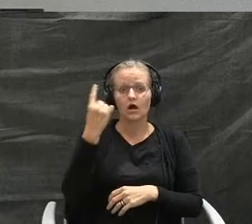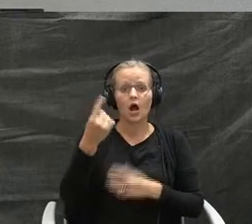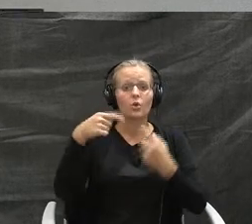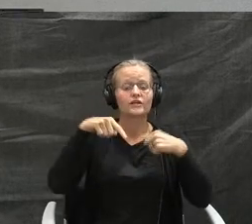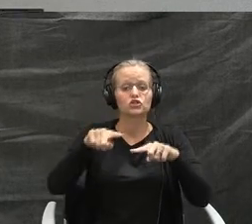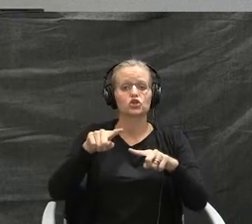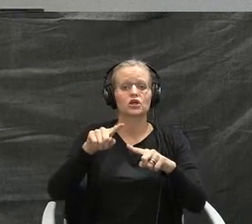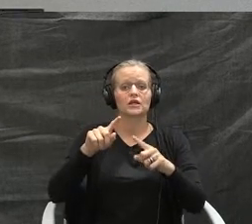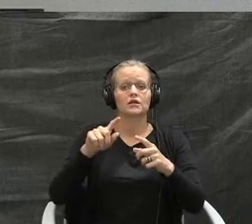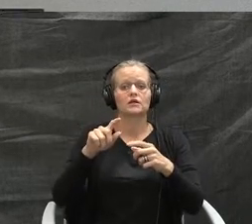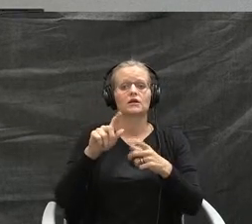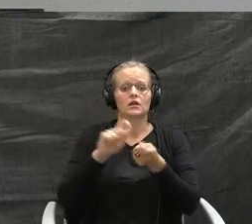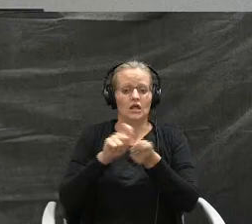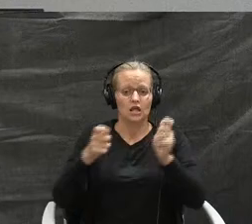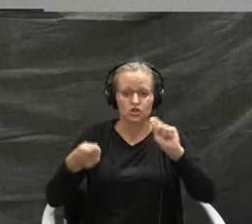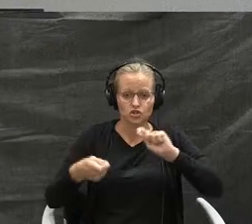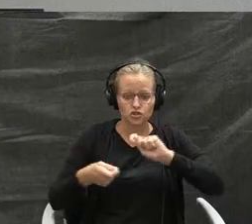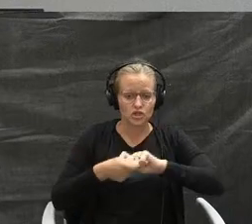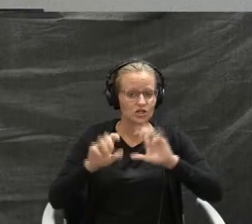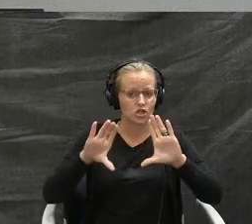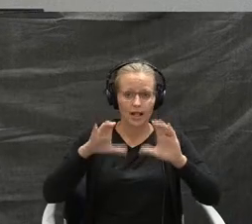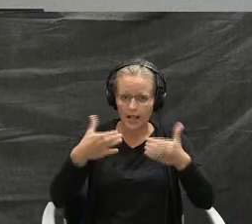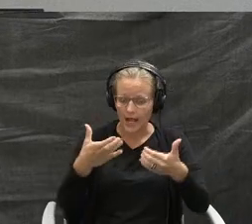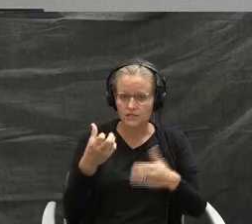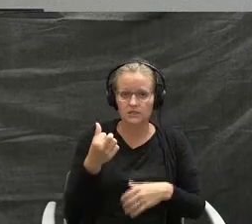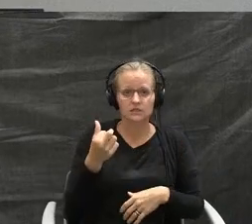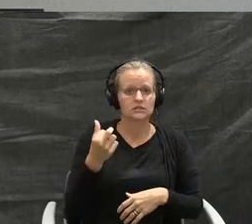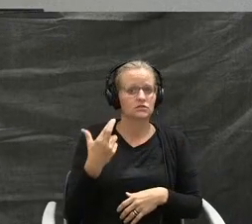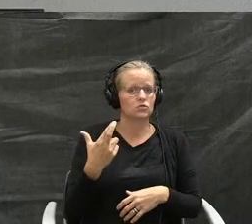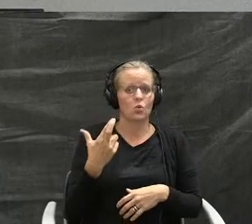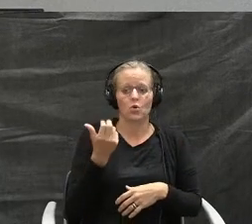scheduled. Same with restrooms. Same at lunch.